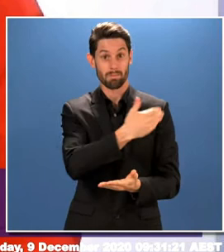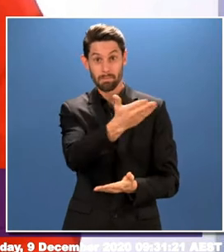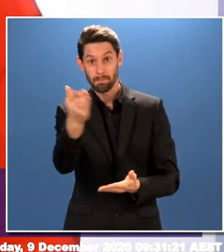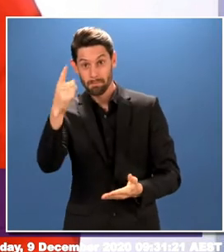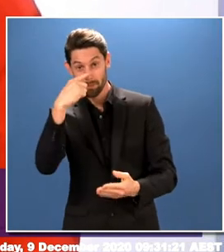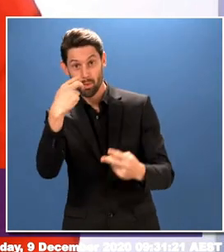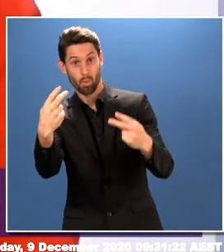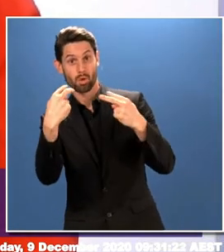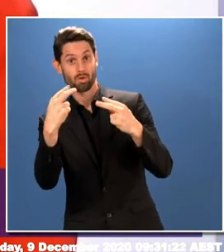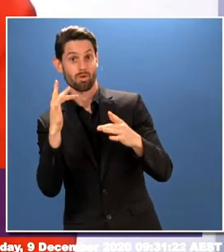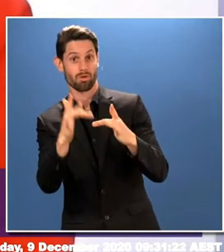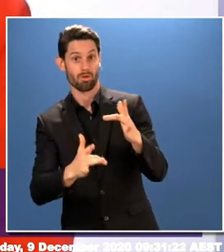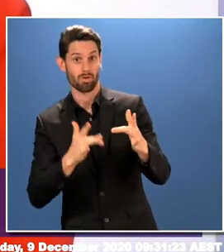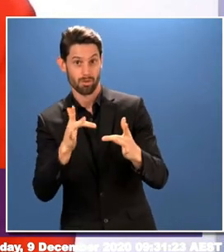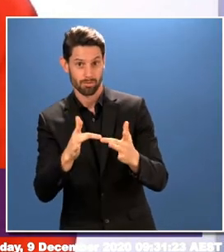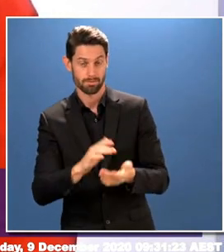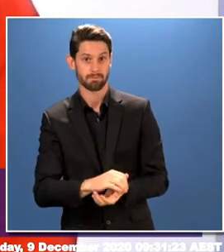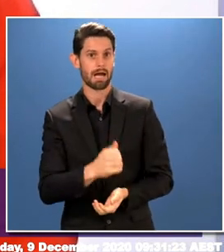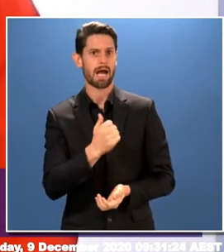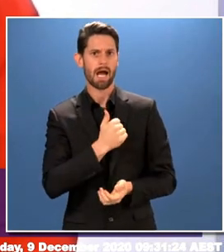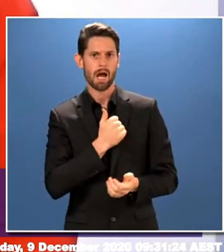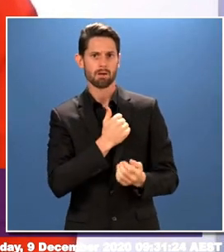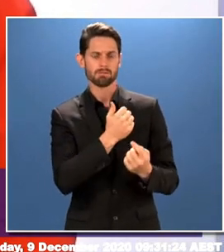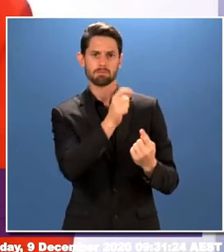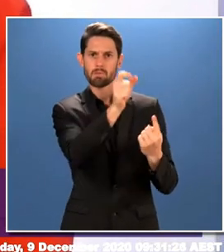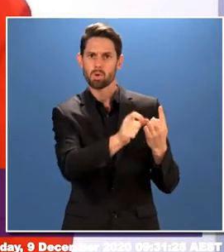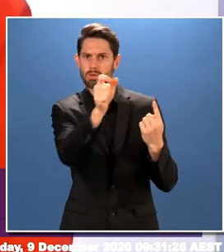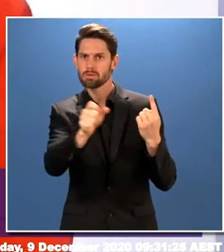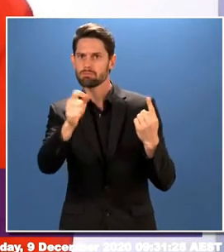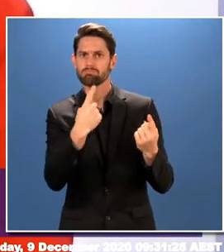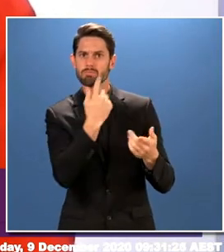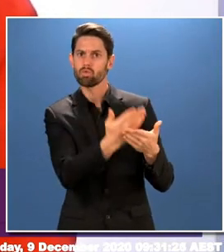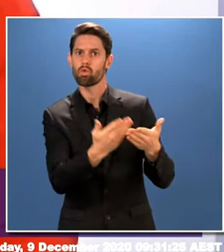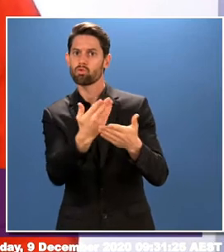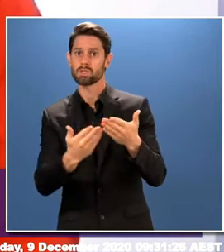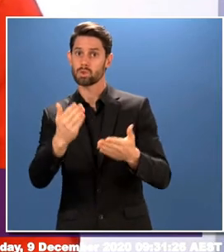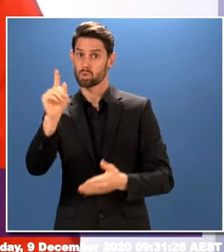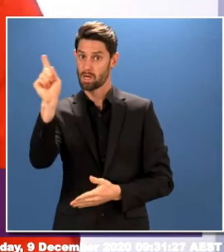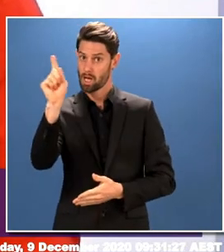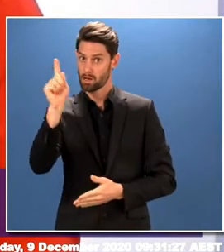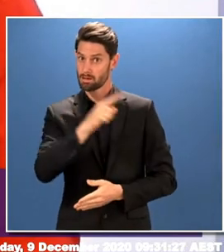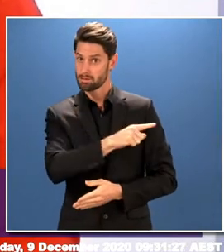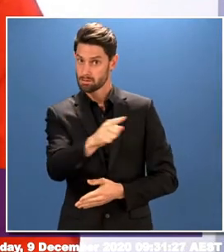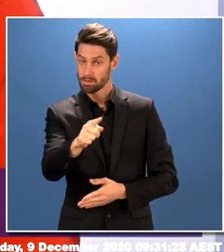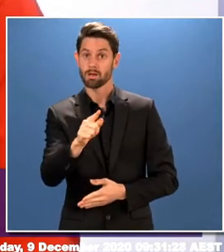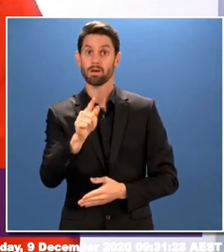Our witnesses this morning will be taken from my colleagues in Brisbane.